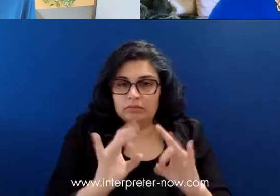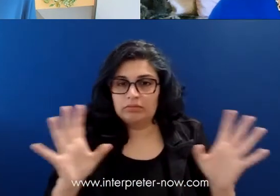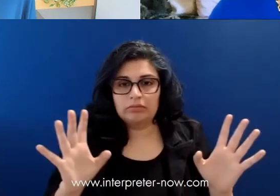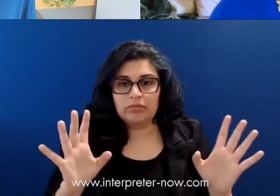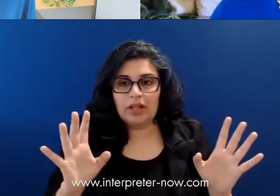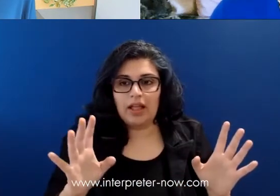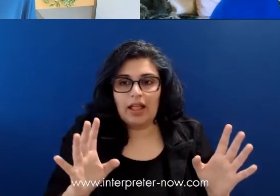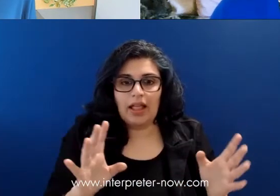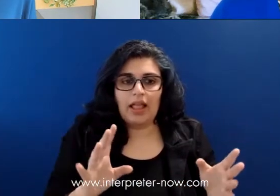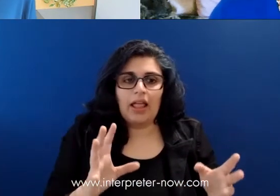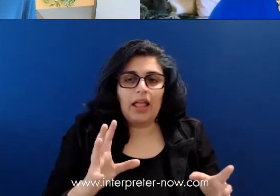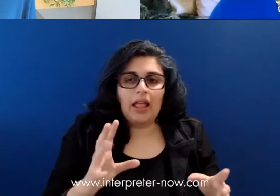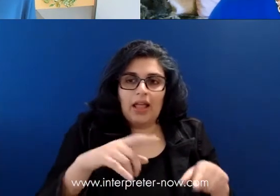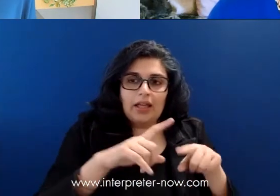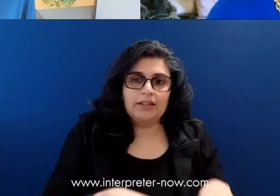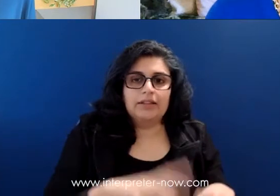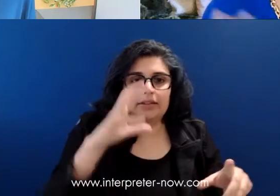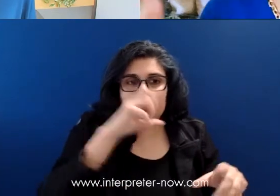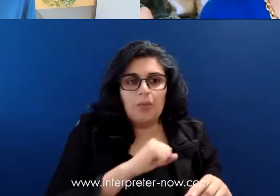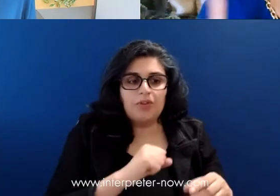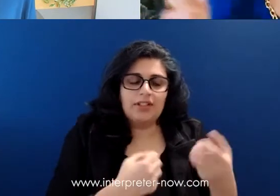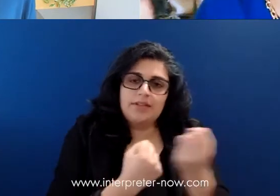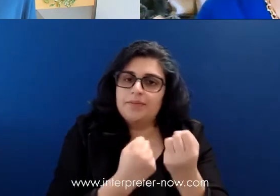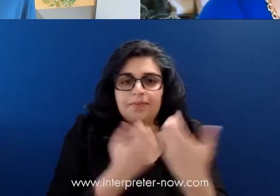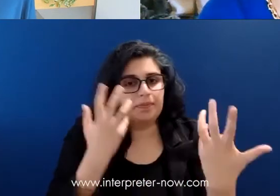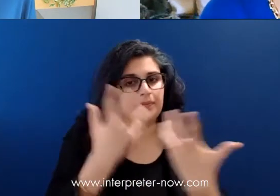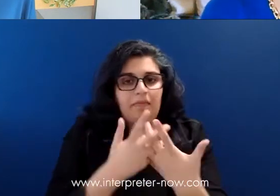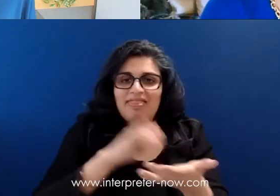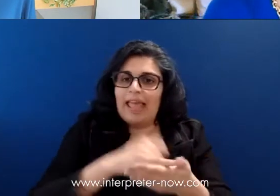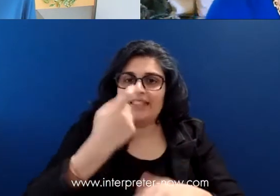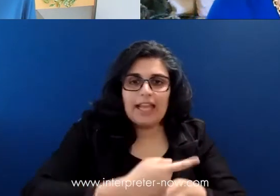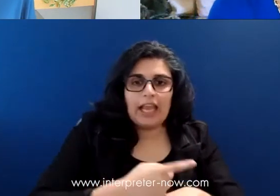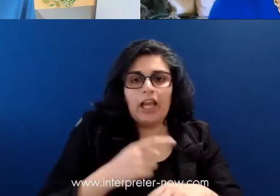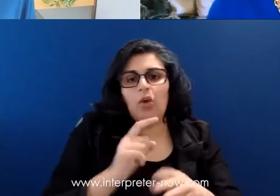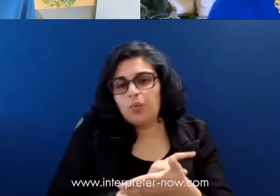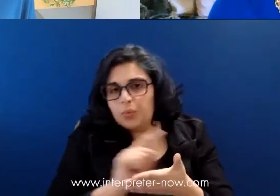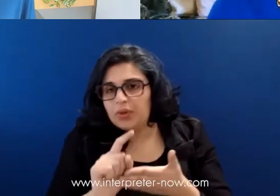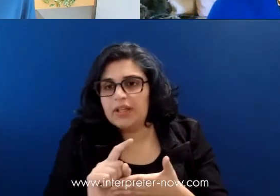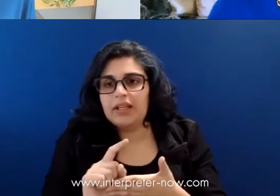accommodation that day or that week for that period of time.